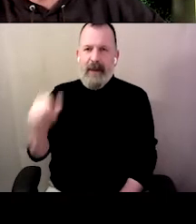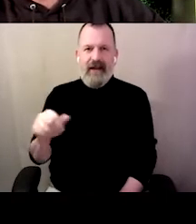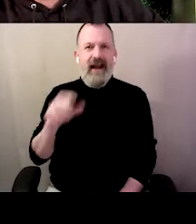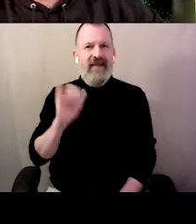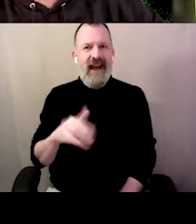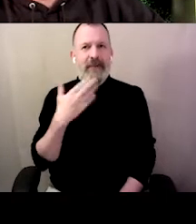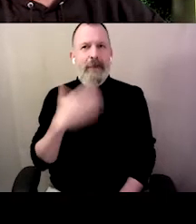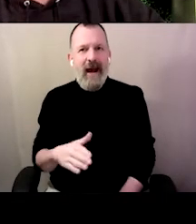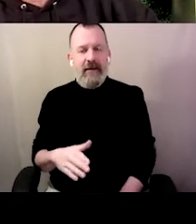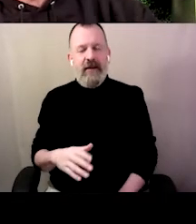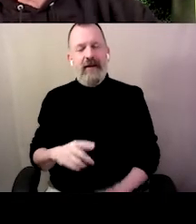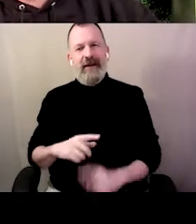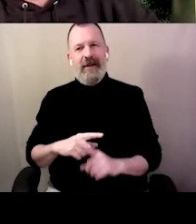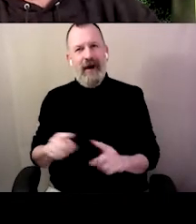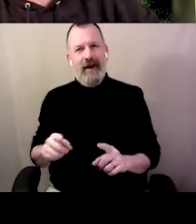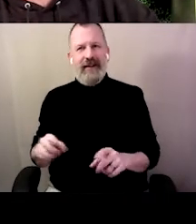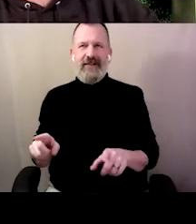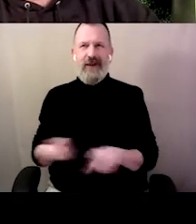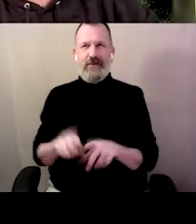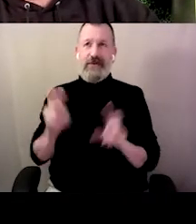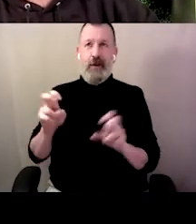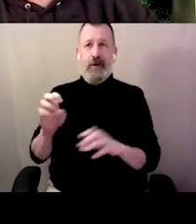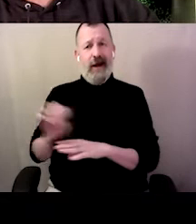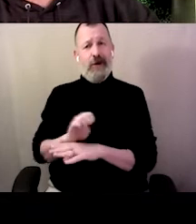But that's also entrepreneurial if you're looking at it from the bad guys perspective.